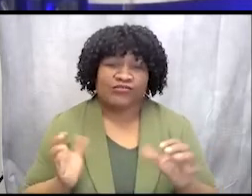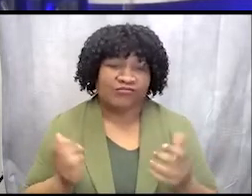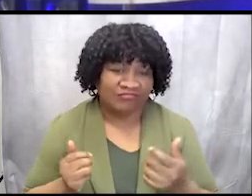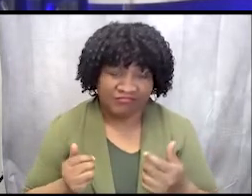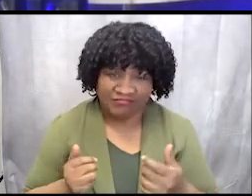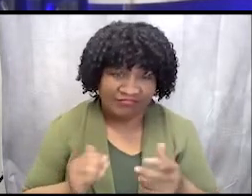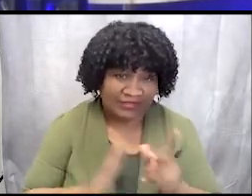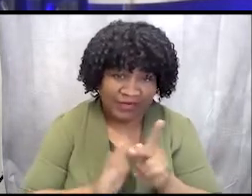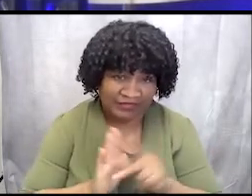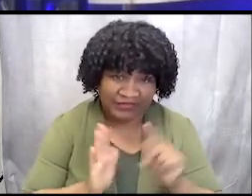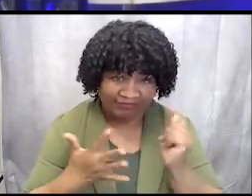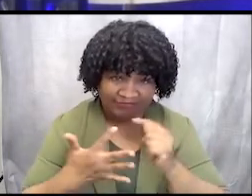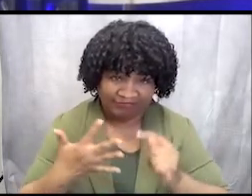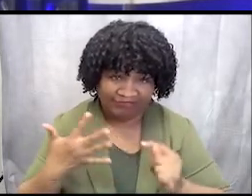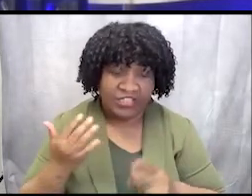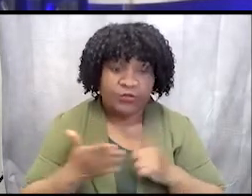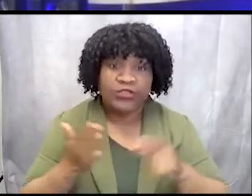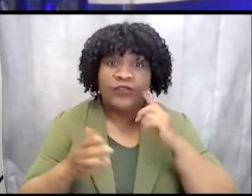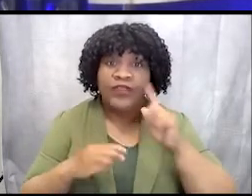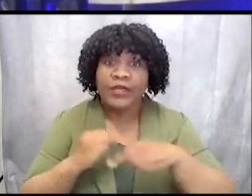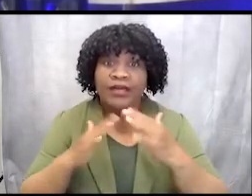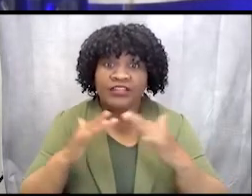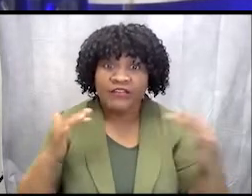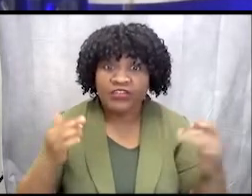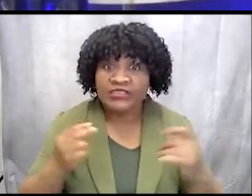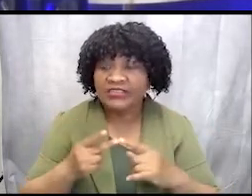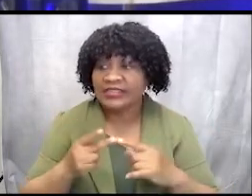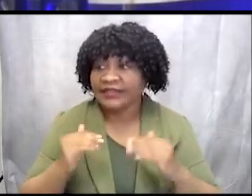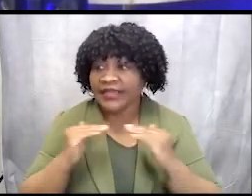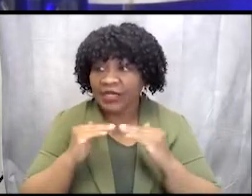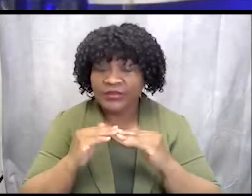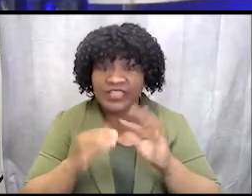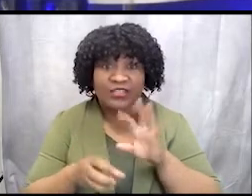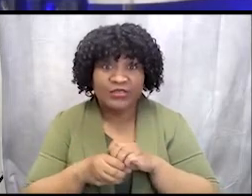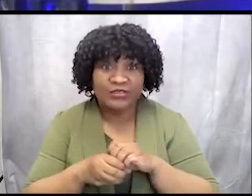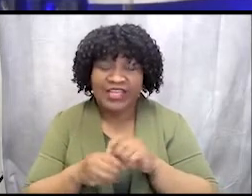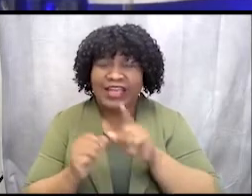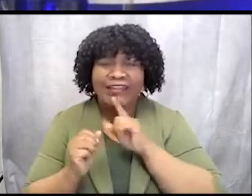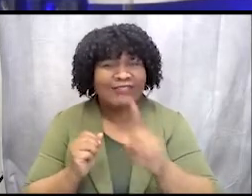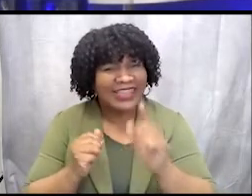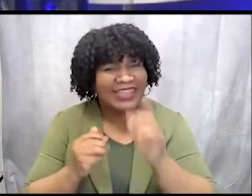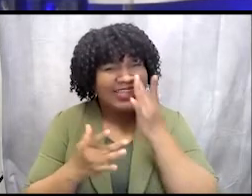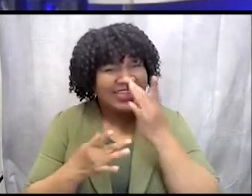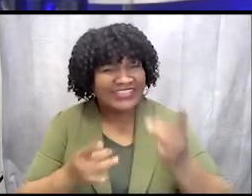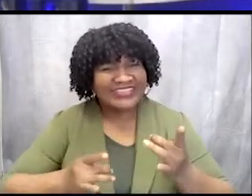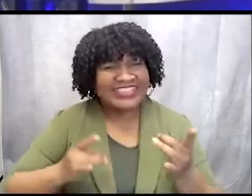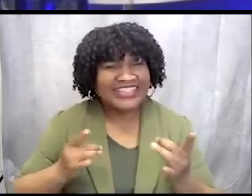So when you think about diversity, equity, and inclusion, and it's interesting to me that as people...